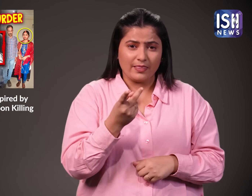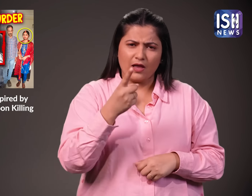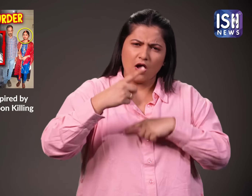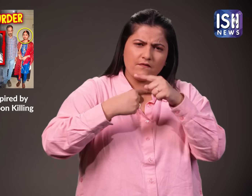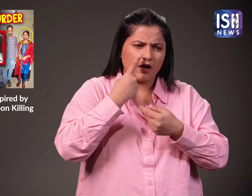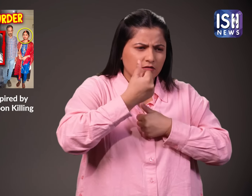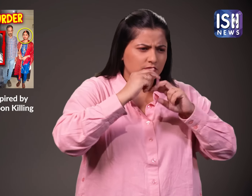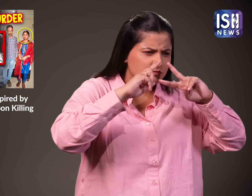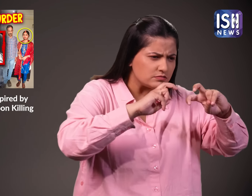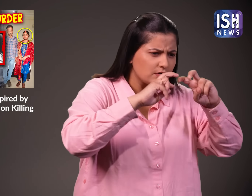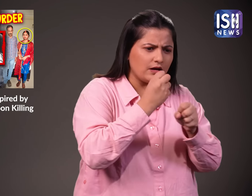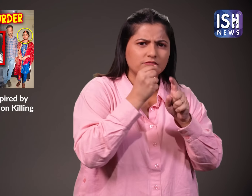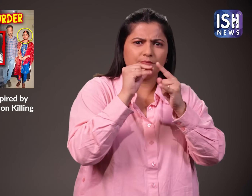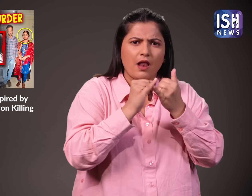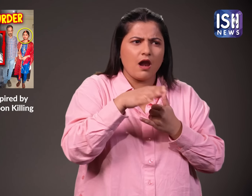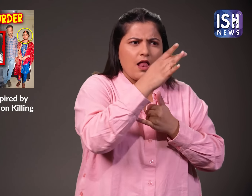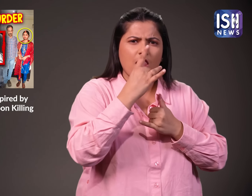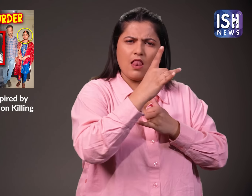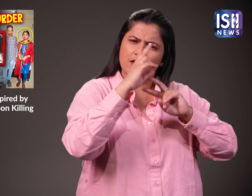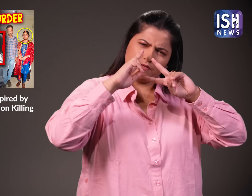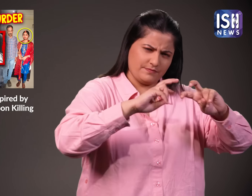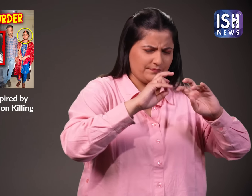Aishwarya always kept an eye on him via GPS tracker.